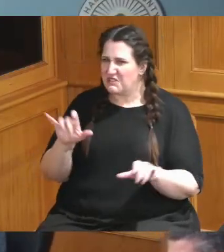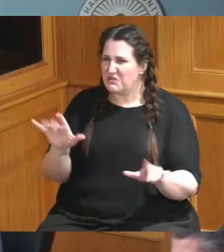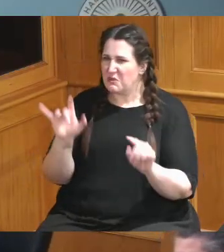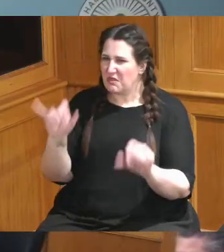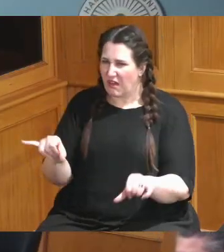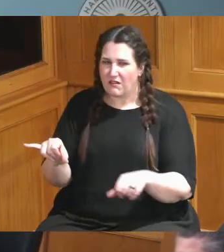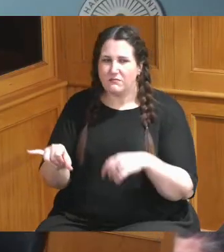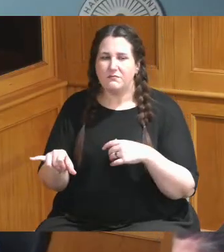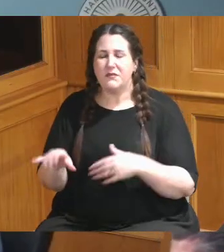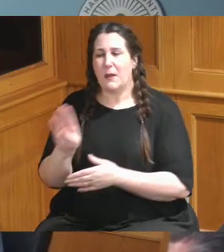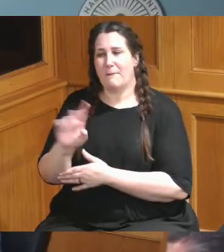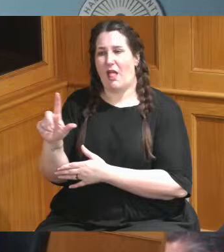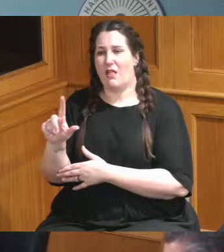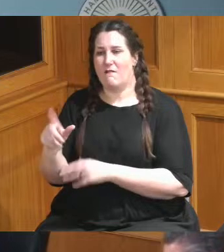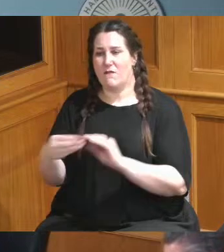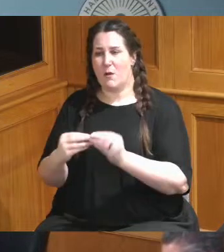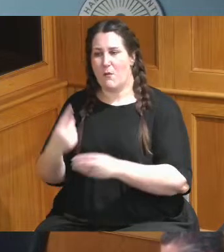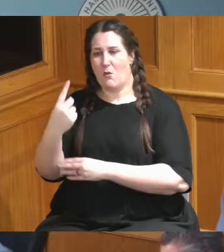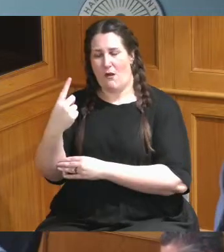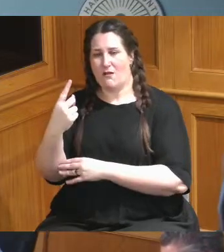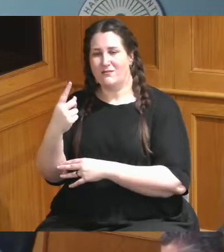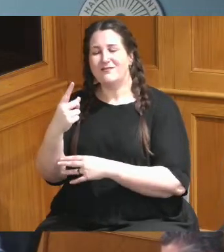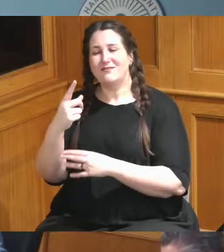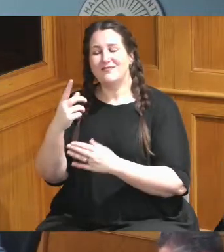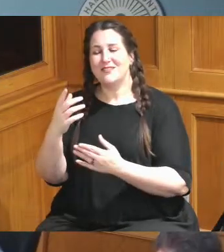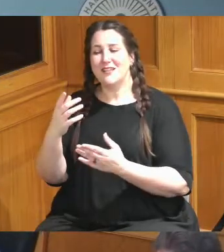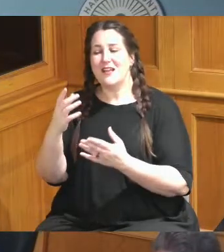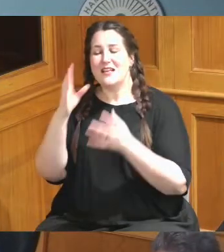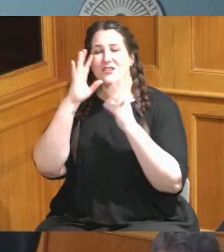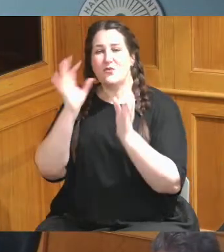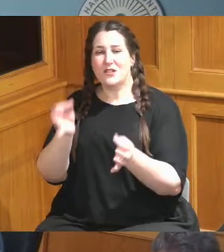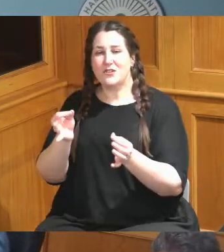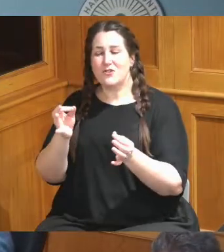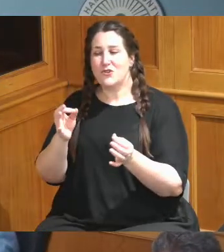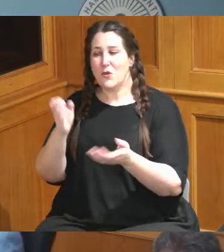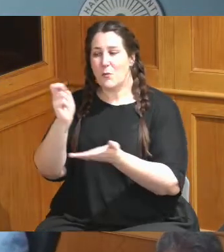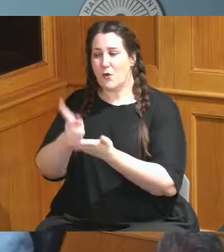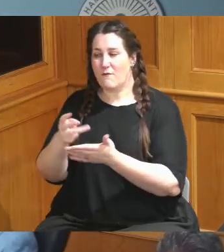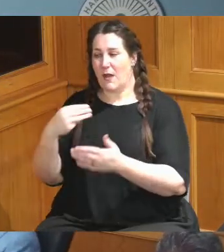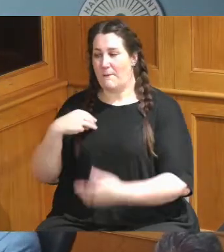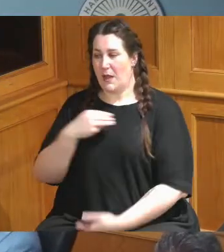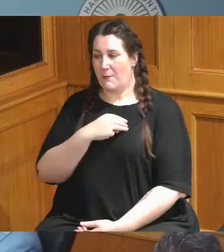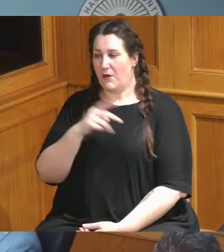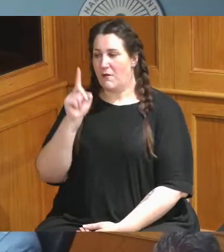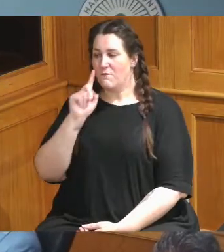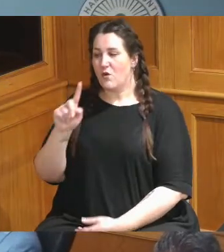By leave one is a resolution approving a member to the Economic and Community Support Advisory